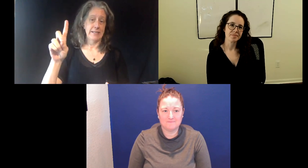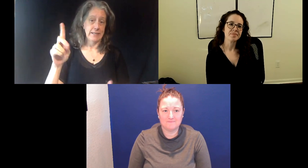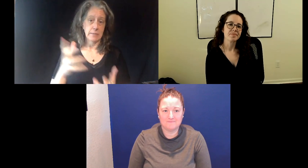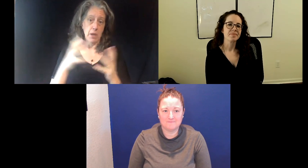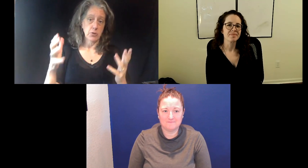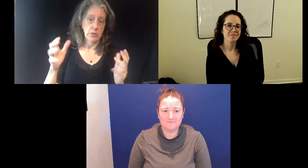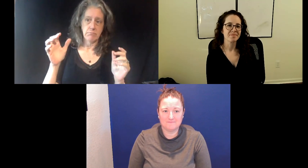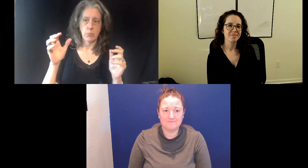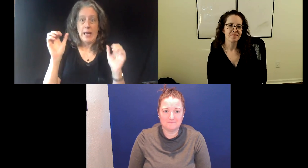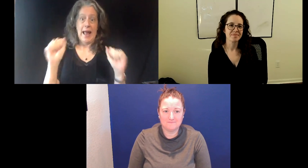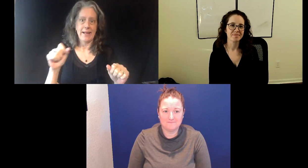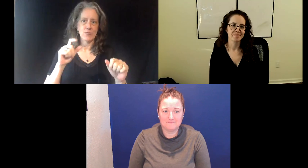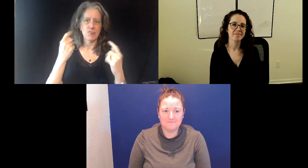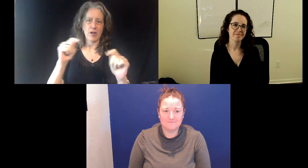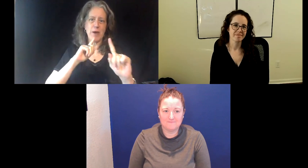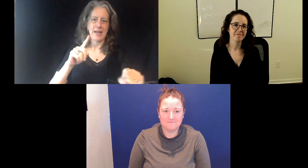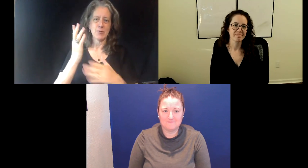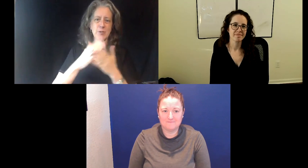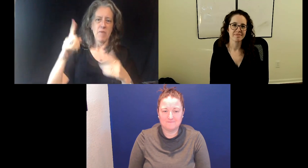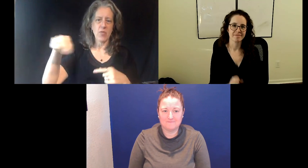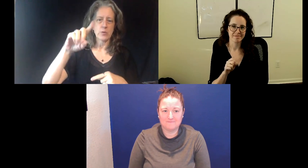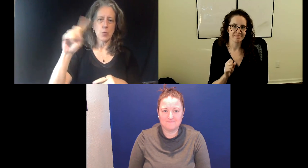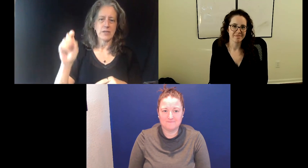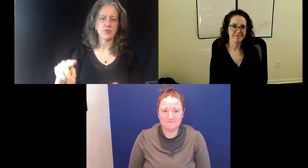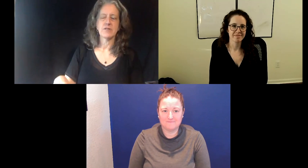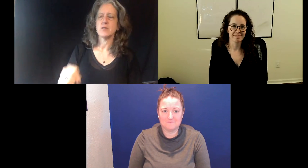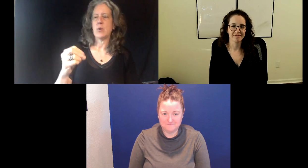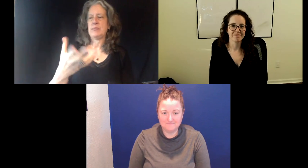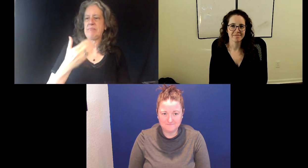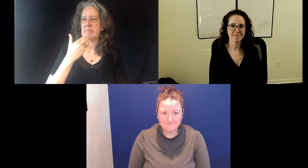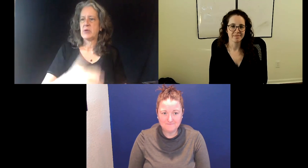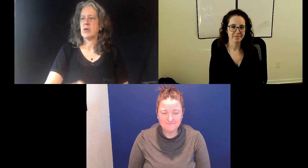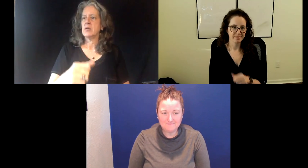um i it seems like most of us are in that hybrid situation and yes so that